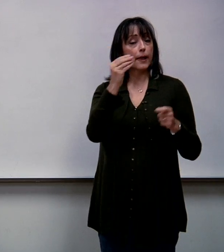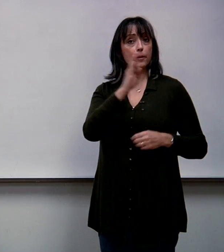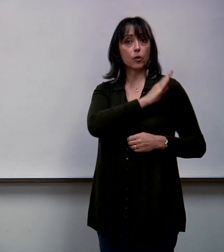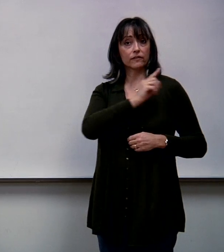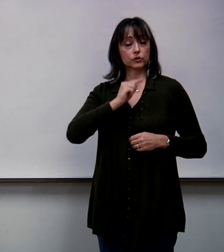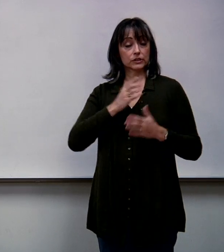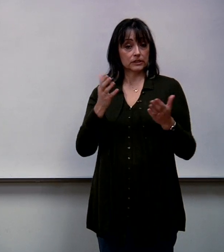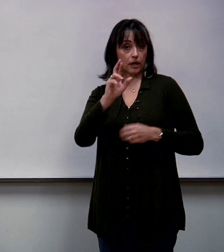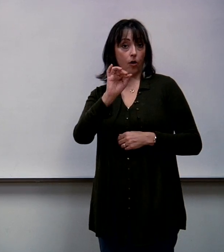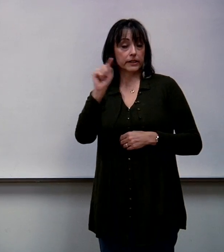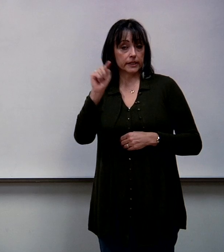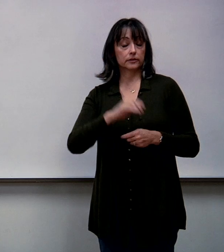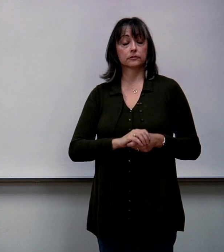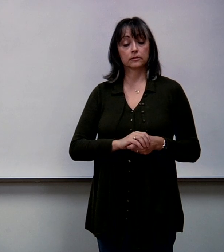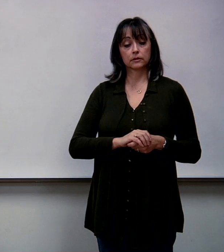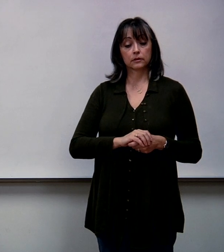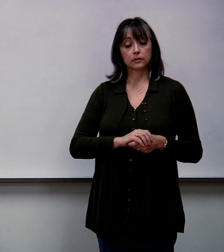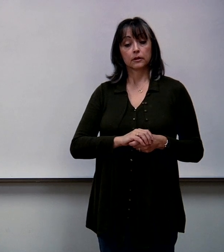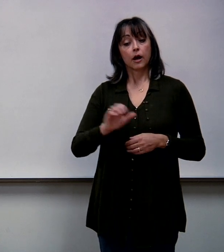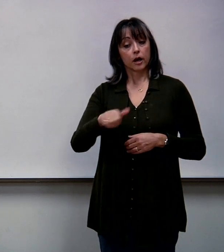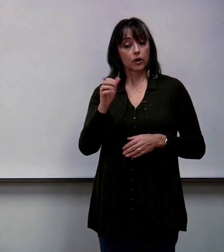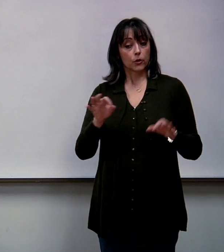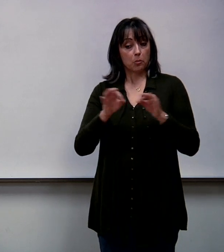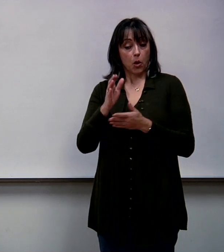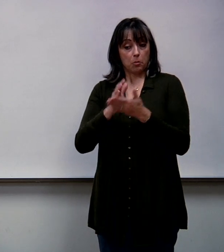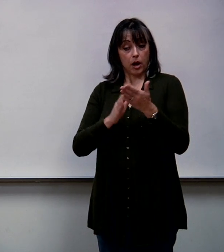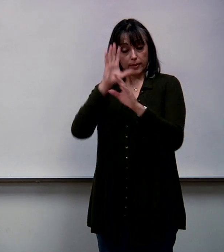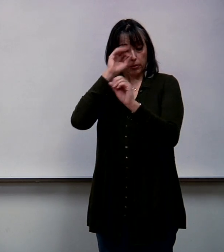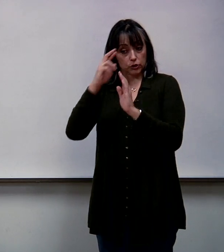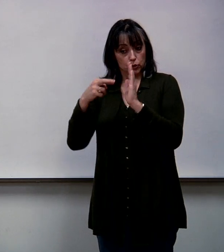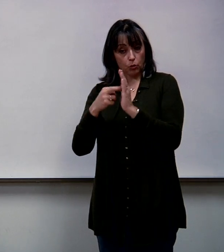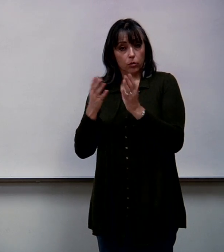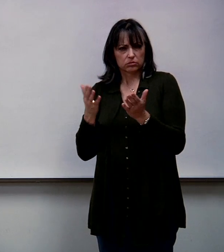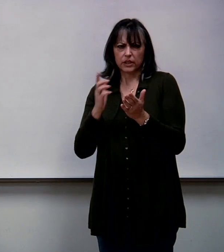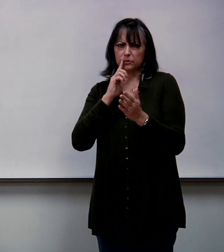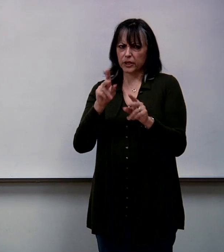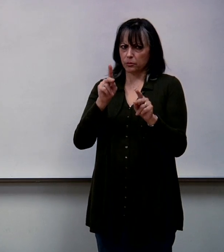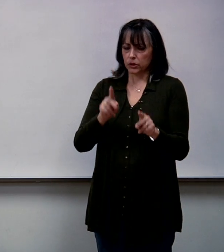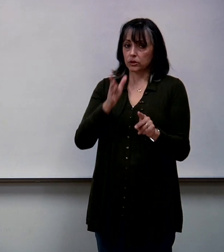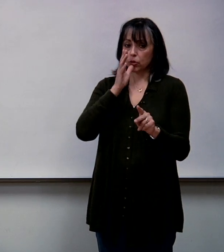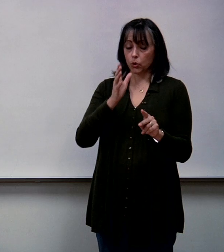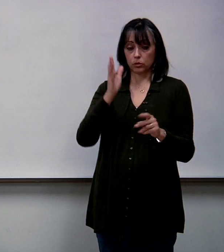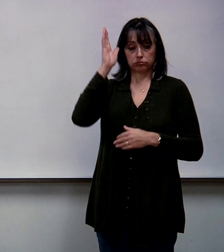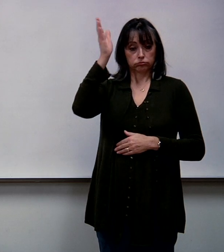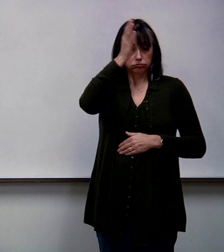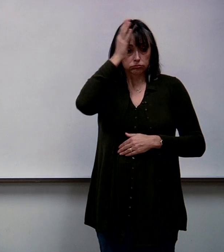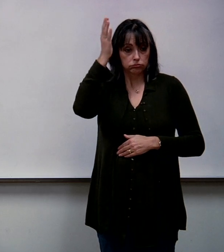So another significant part of being president of Student Government is being the person who presents on behalf of the student body to